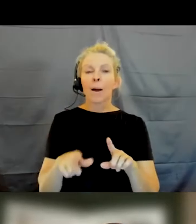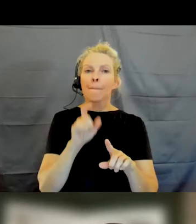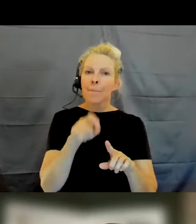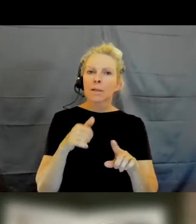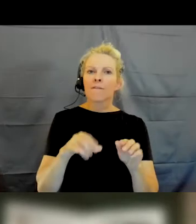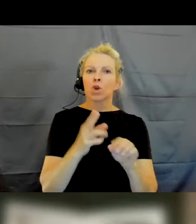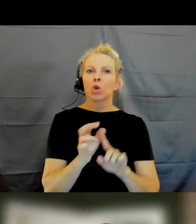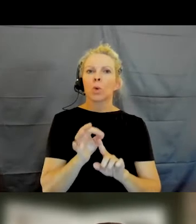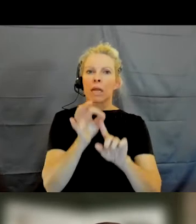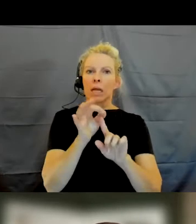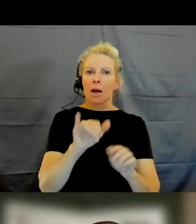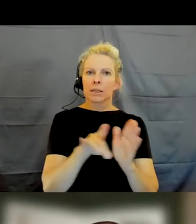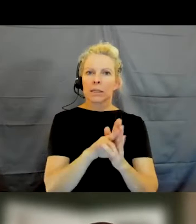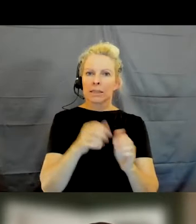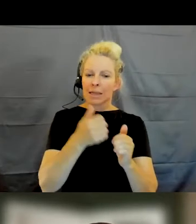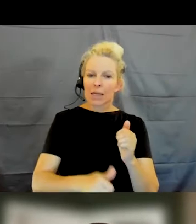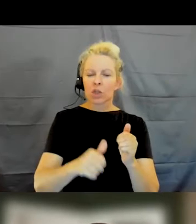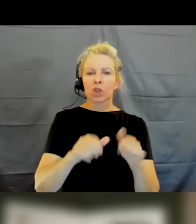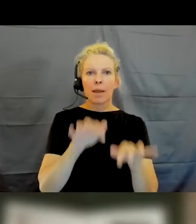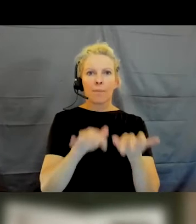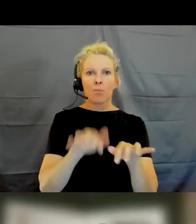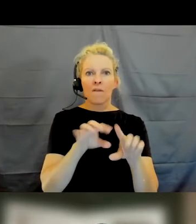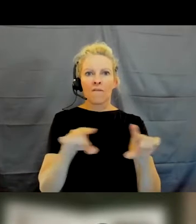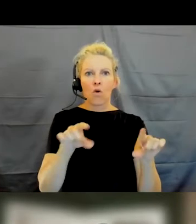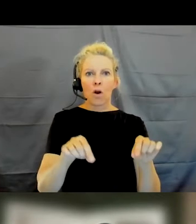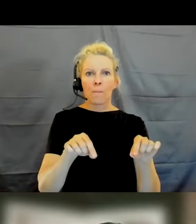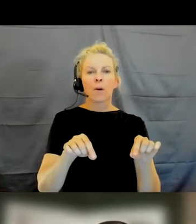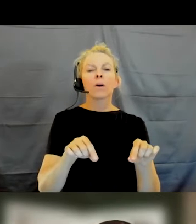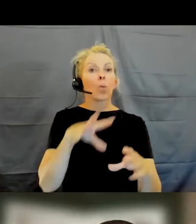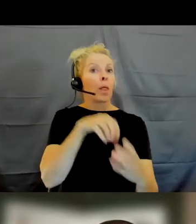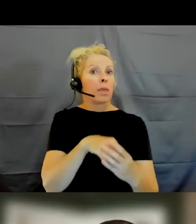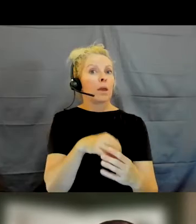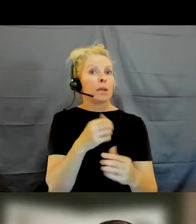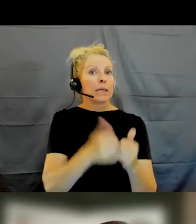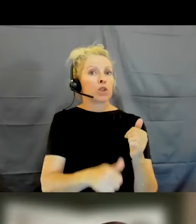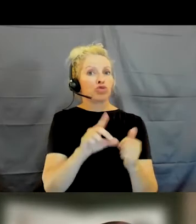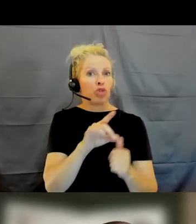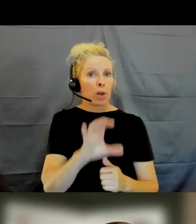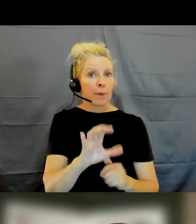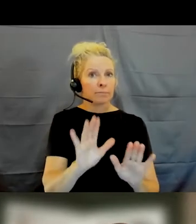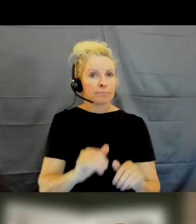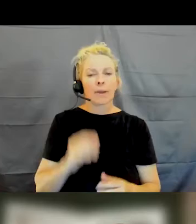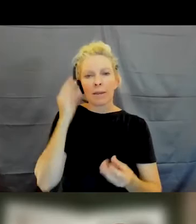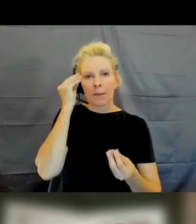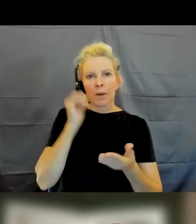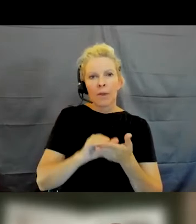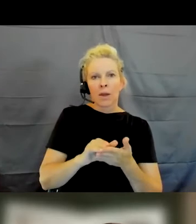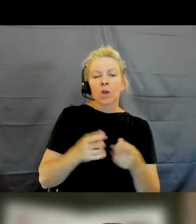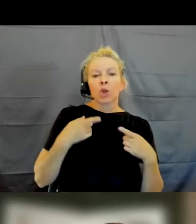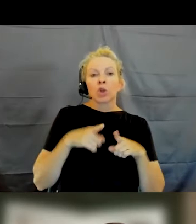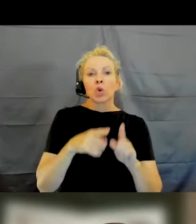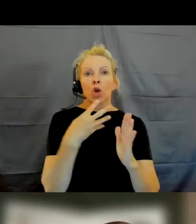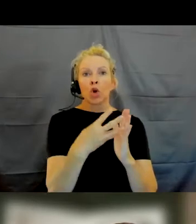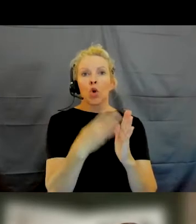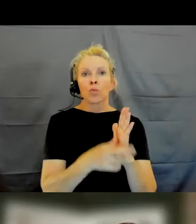input form on one document. Think about that. As you are doing your code review, this is one